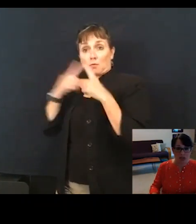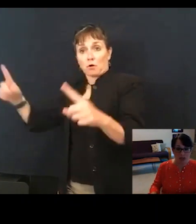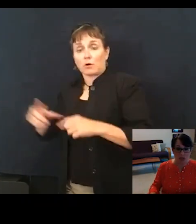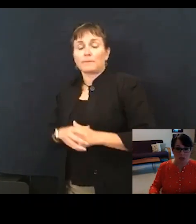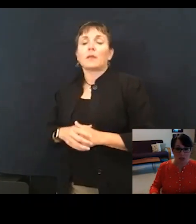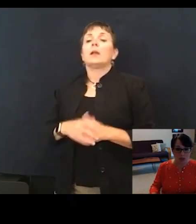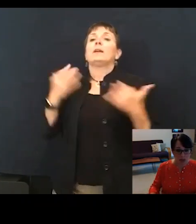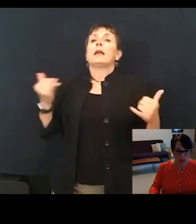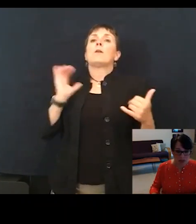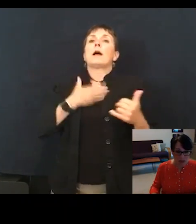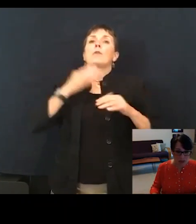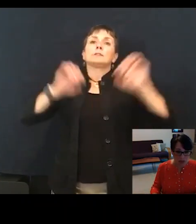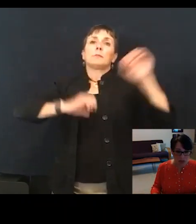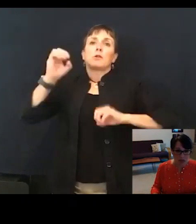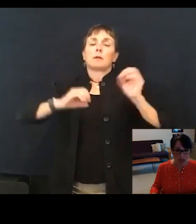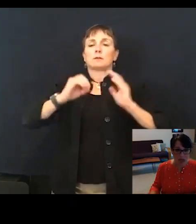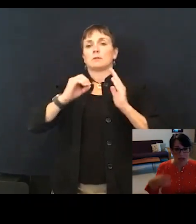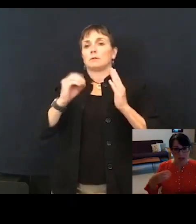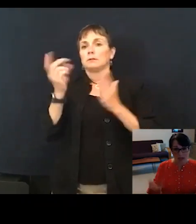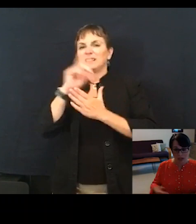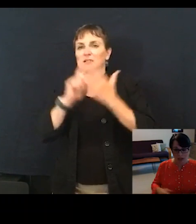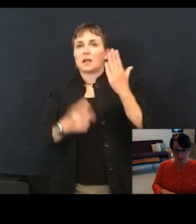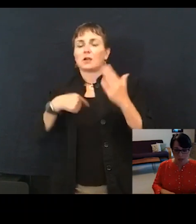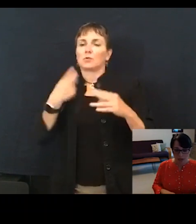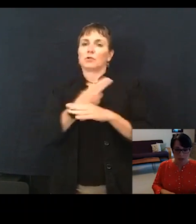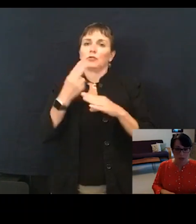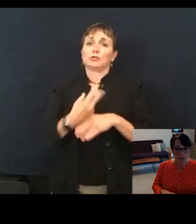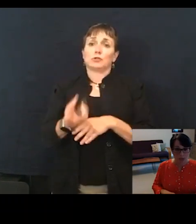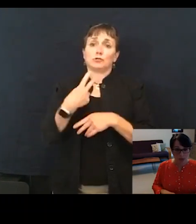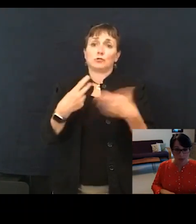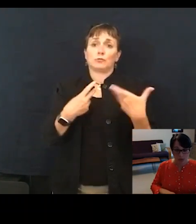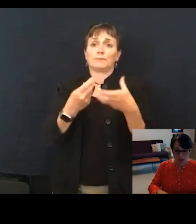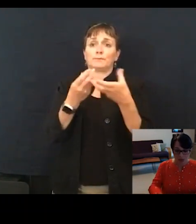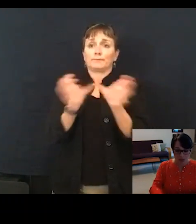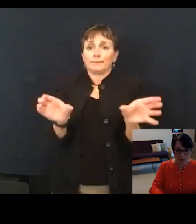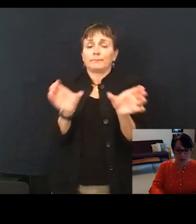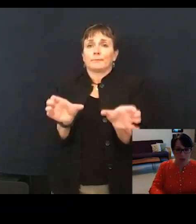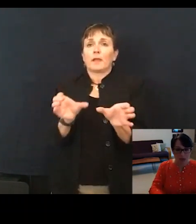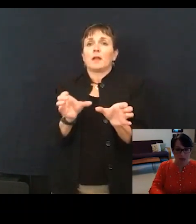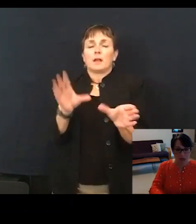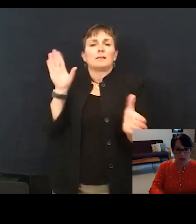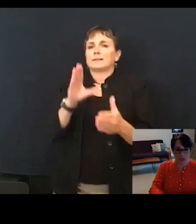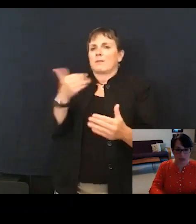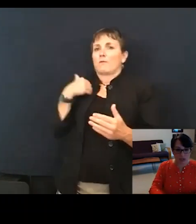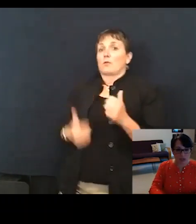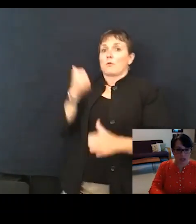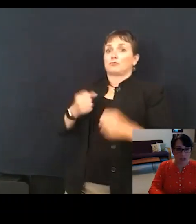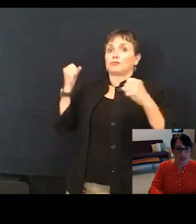in a much lower concentration than that that I showed you earlier that was leading to that retinal degeneration.